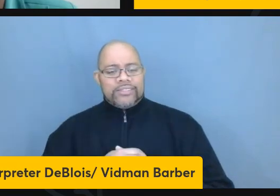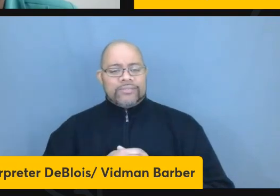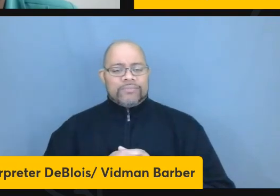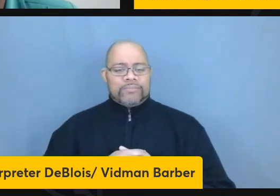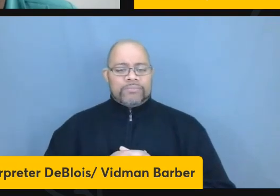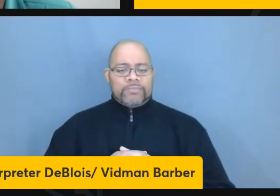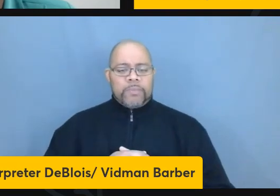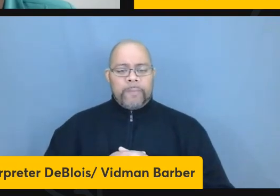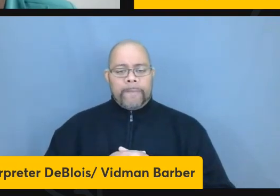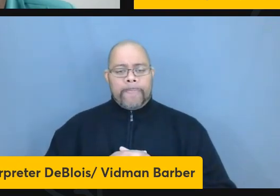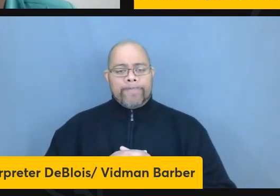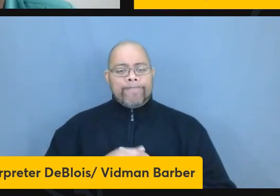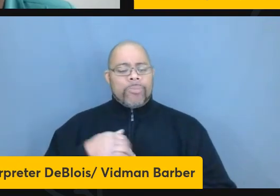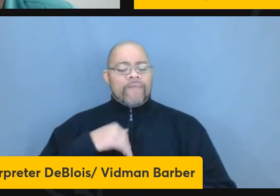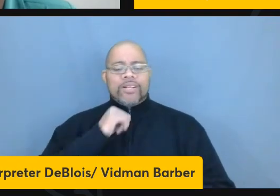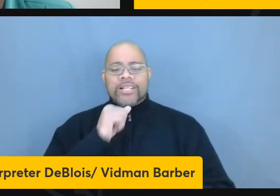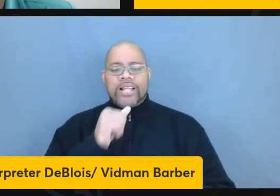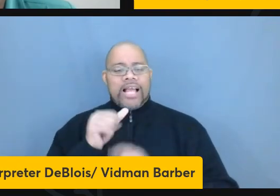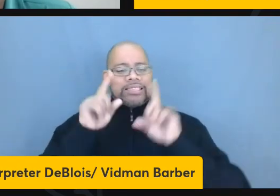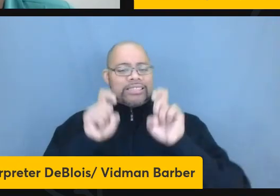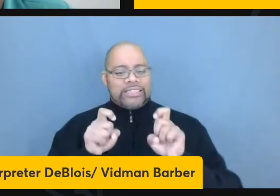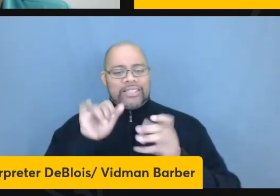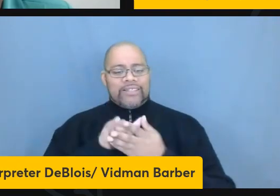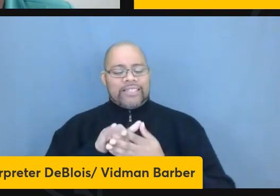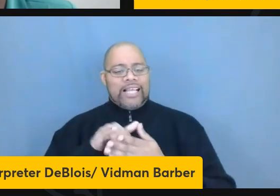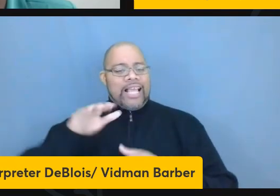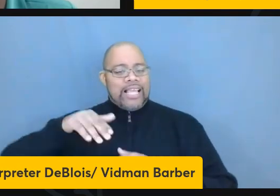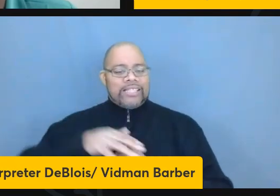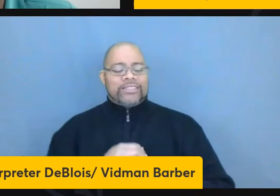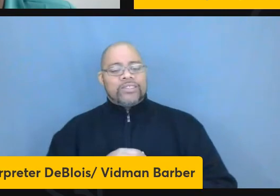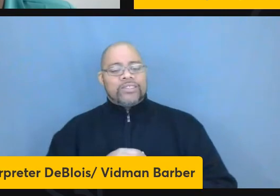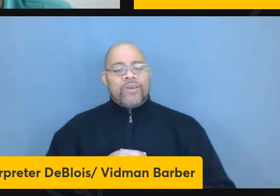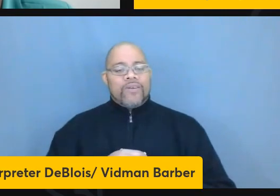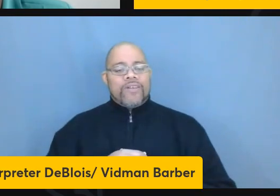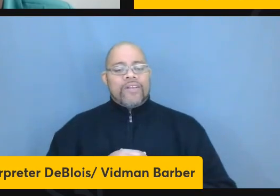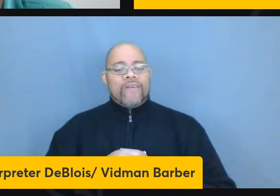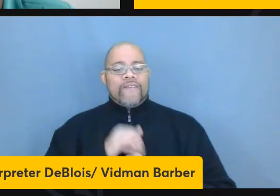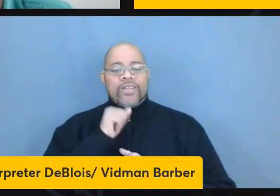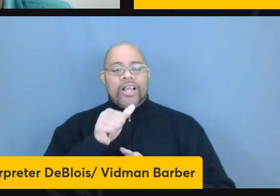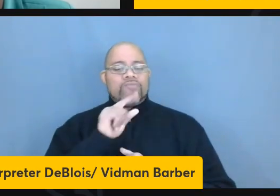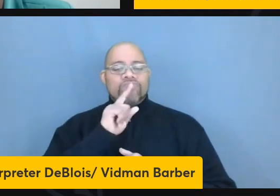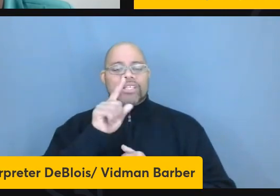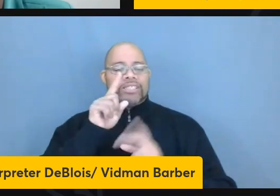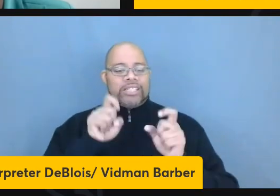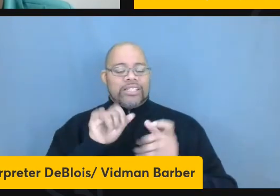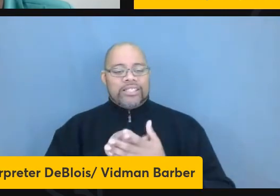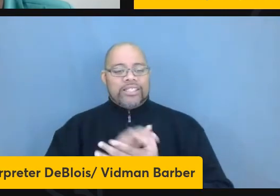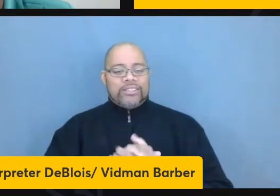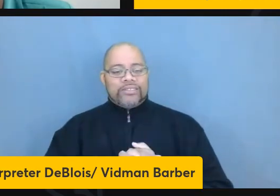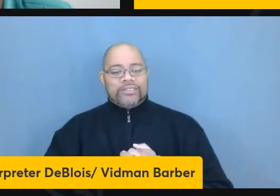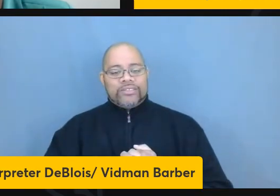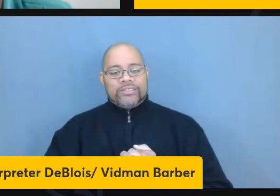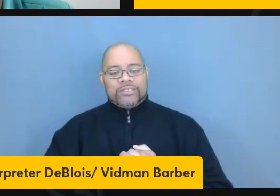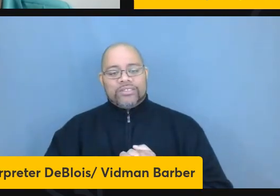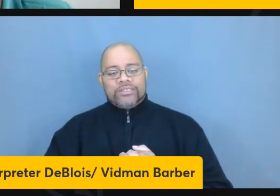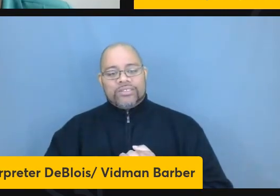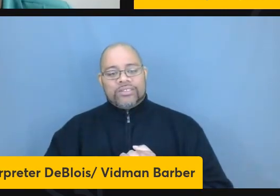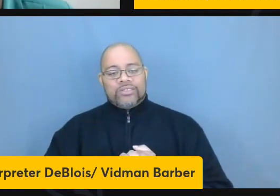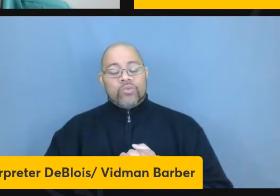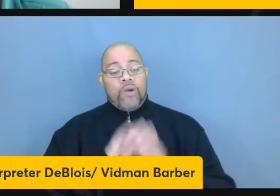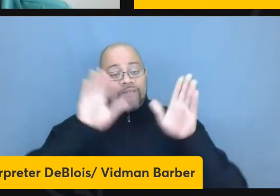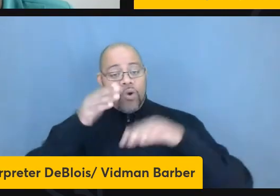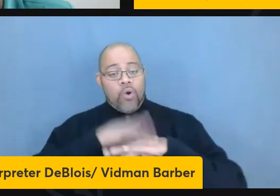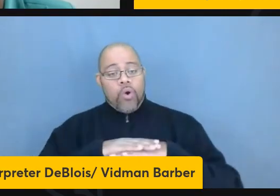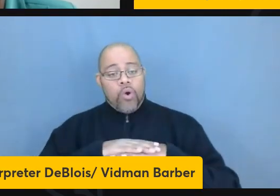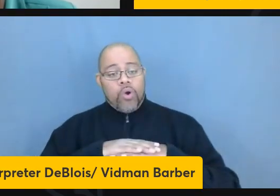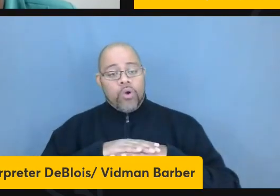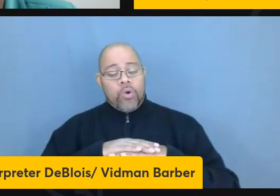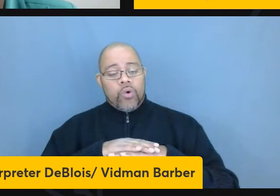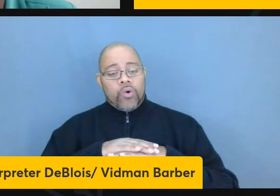Dr. Faith Osier: So we've not tested that yet. We've not we've not really tested that yet. We focused on falciparum, because